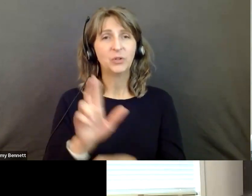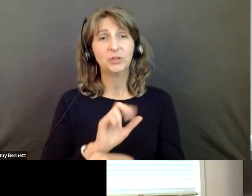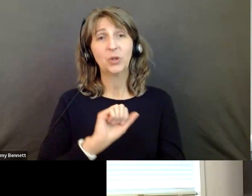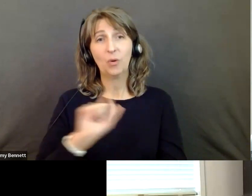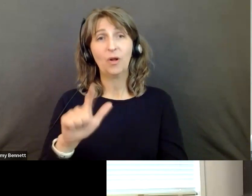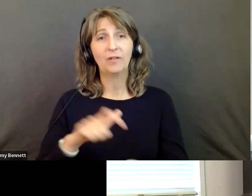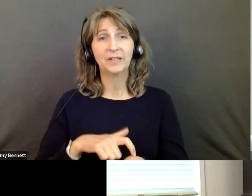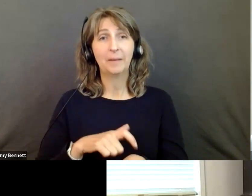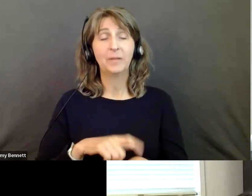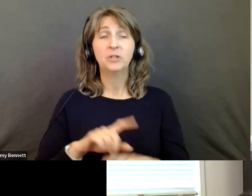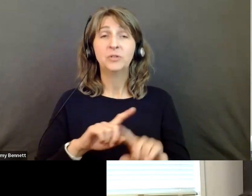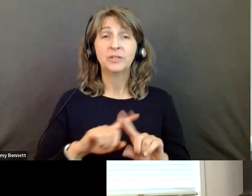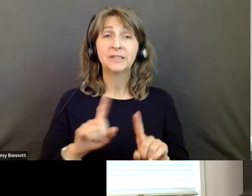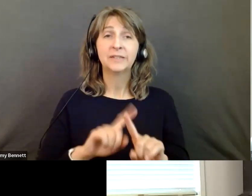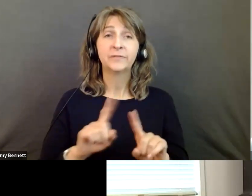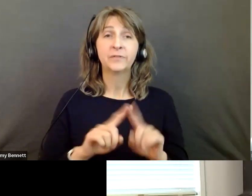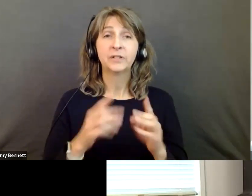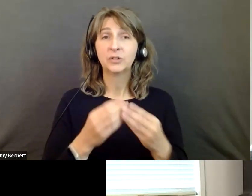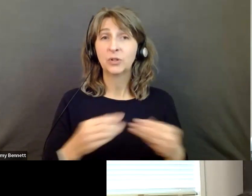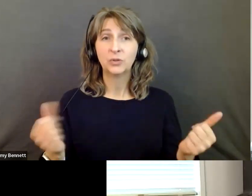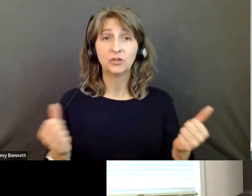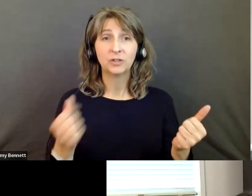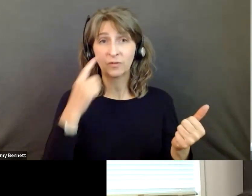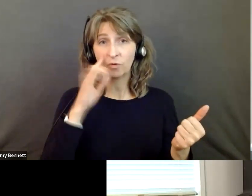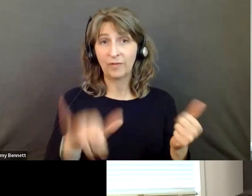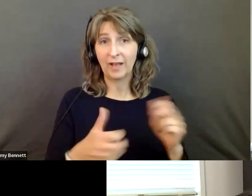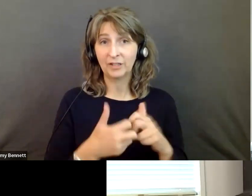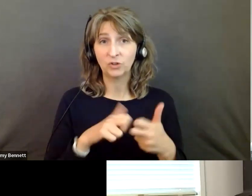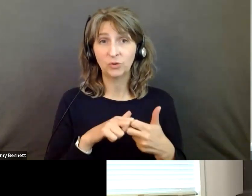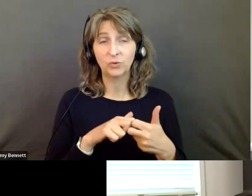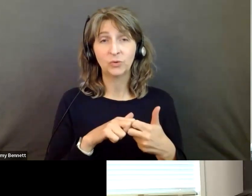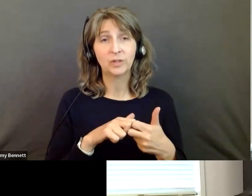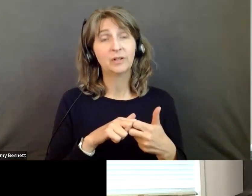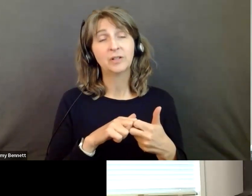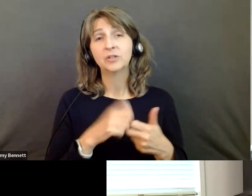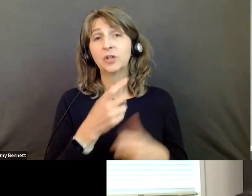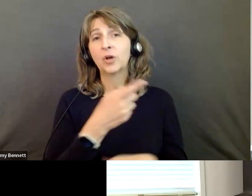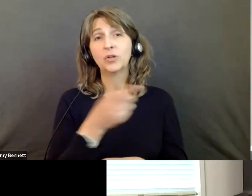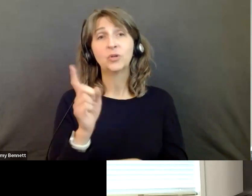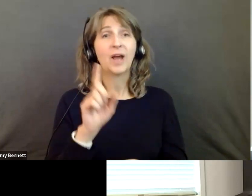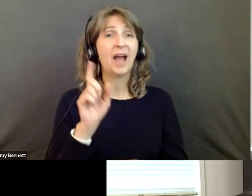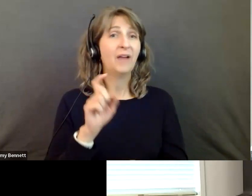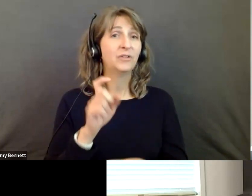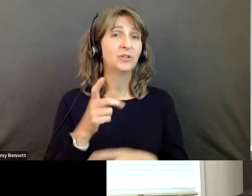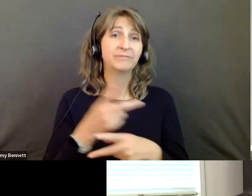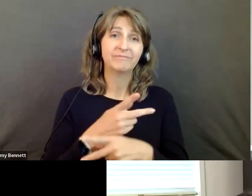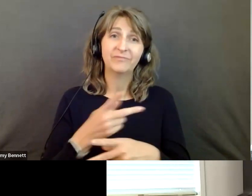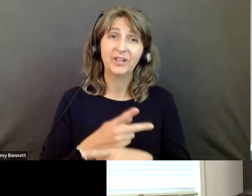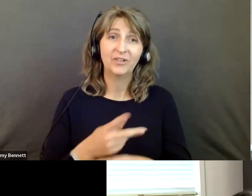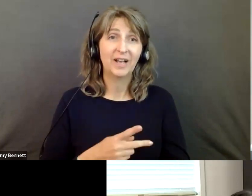Solutions, you know, to this to this issue and and you just have to work it out. We have to learn to work together.